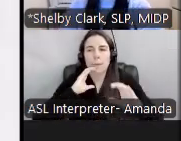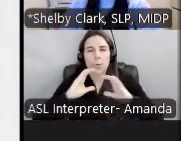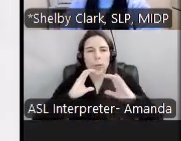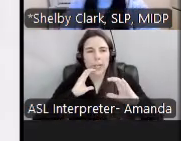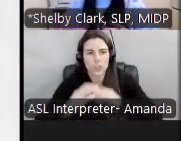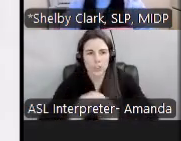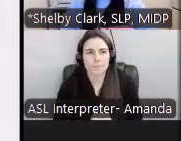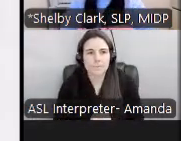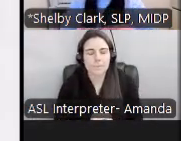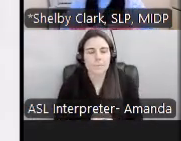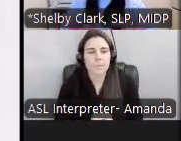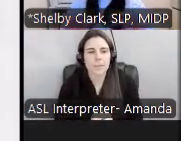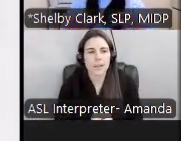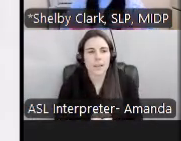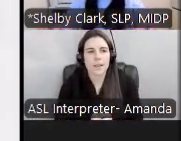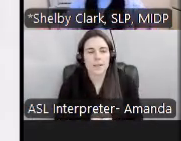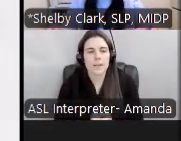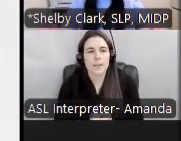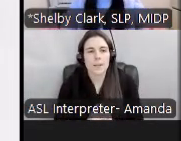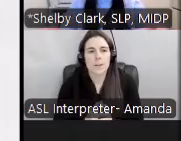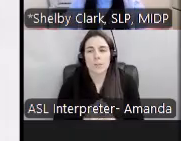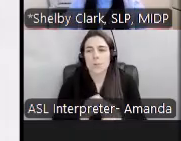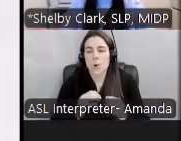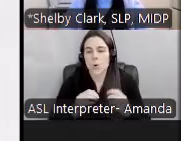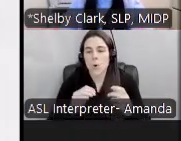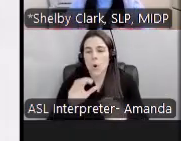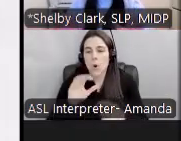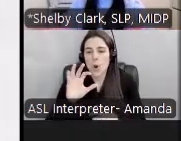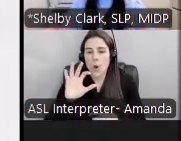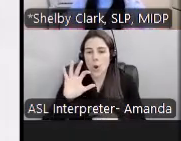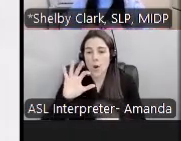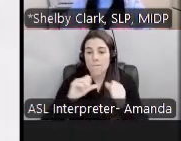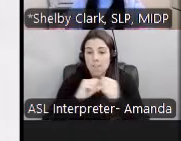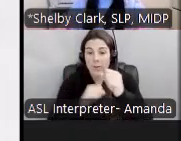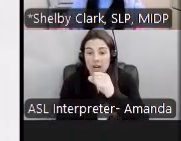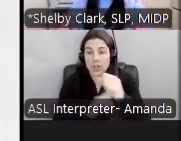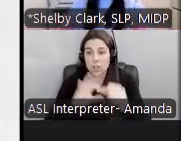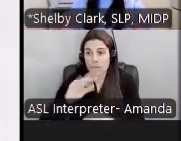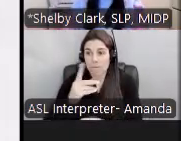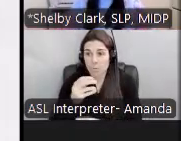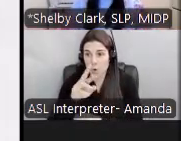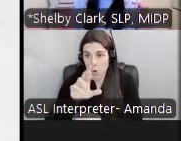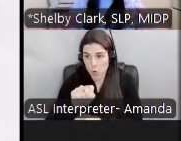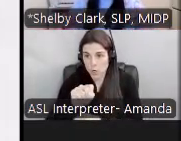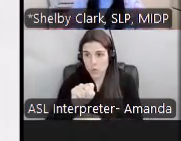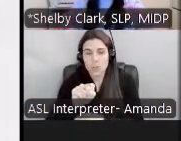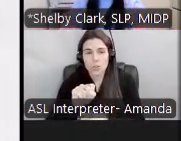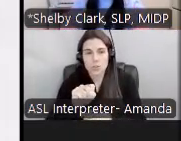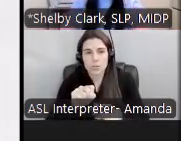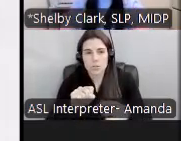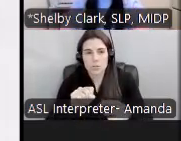So foundation footers are the wide concrete pads at the very bottom of the foundation that anchor the house to the ground